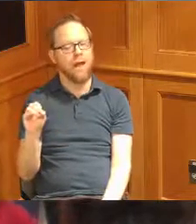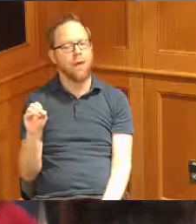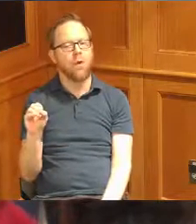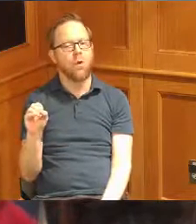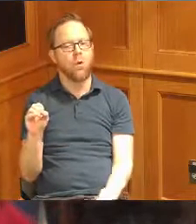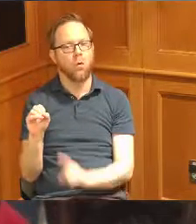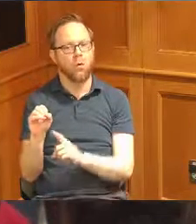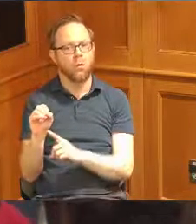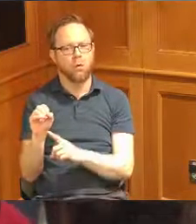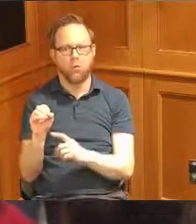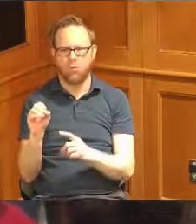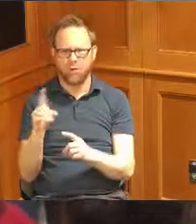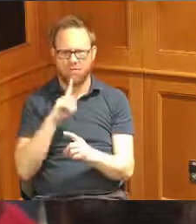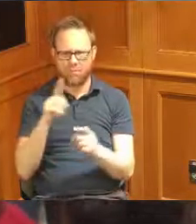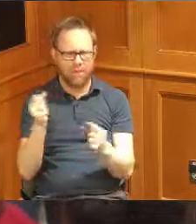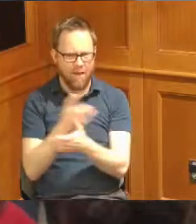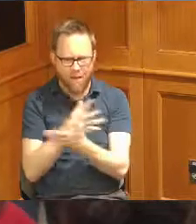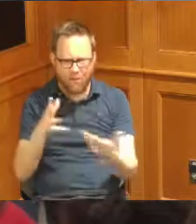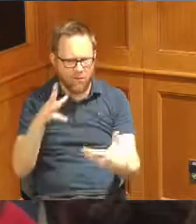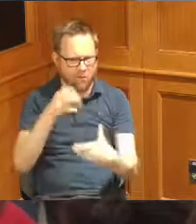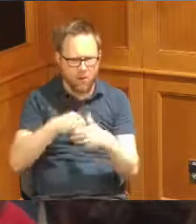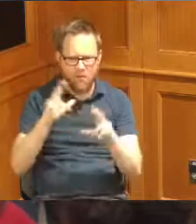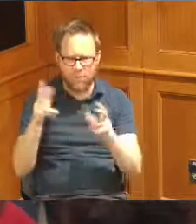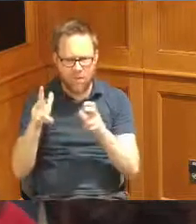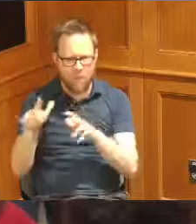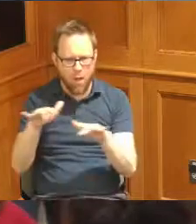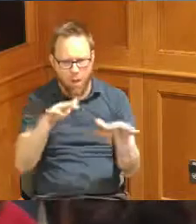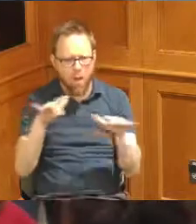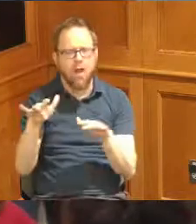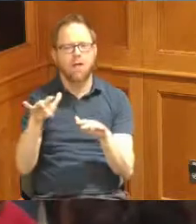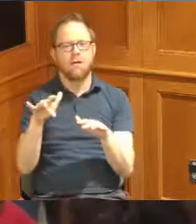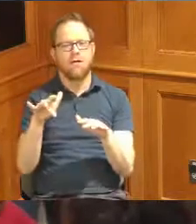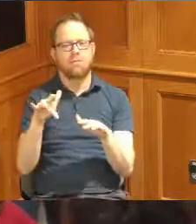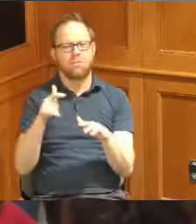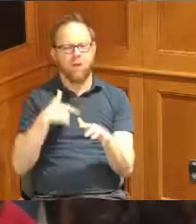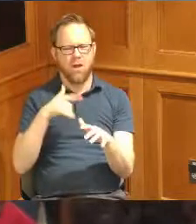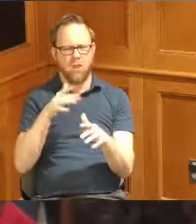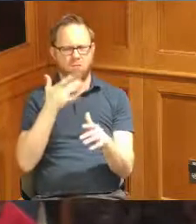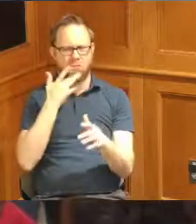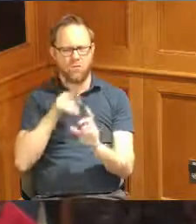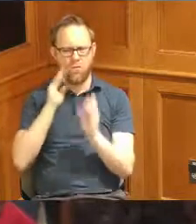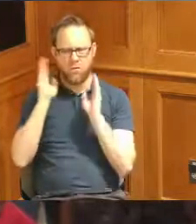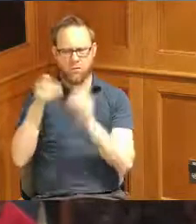does everything on the basketball court but I like to talk more about just her character